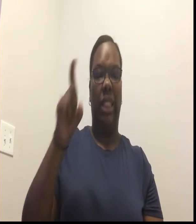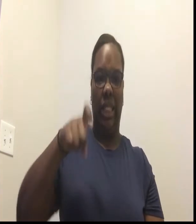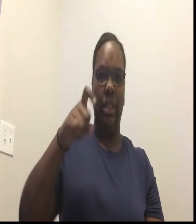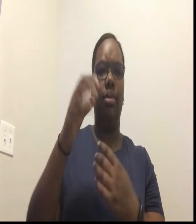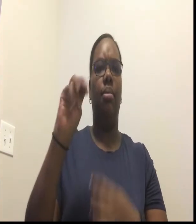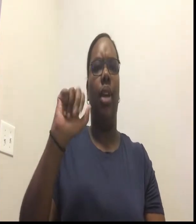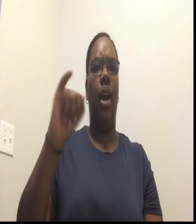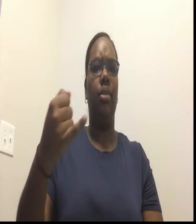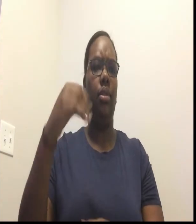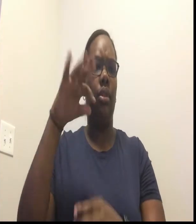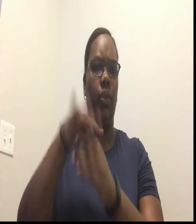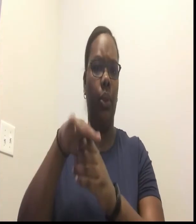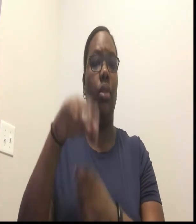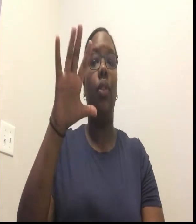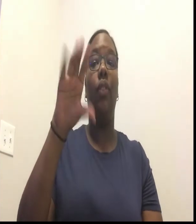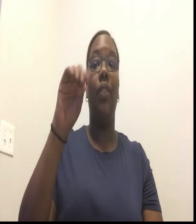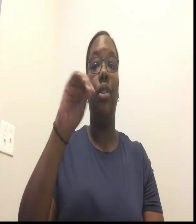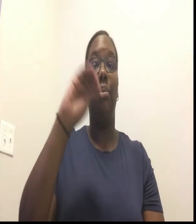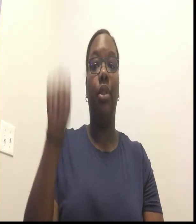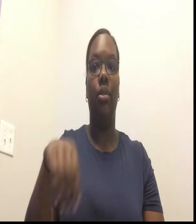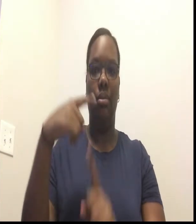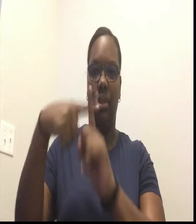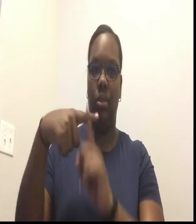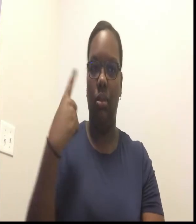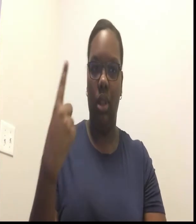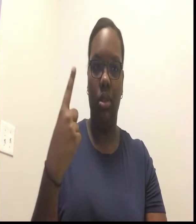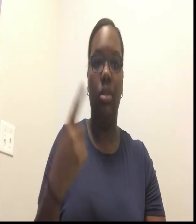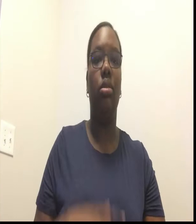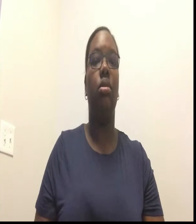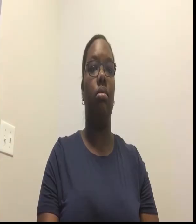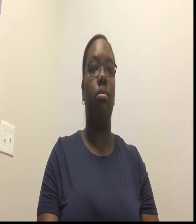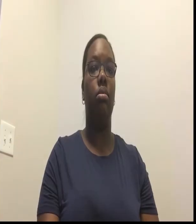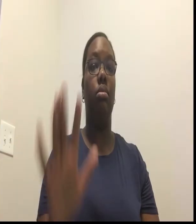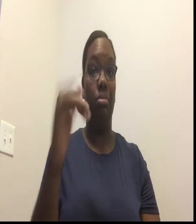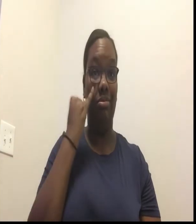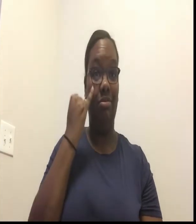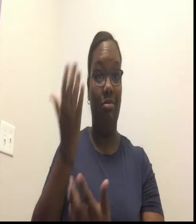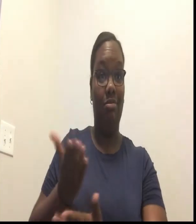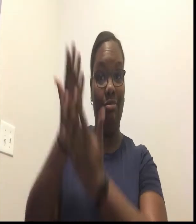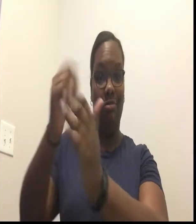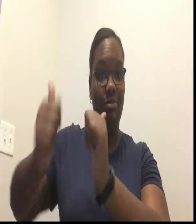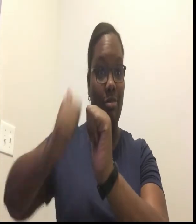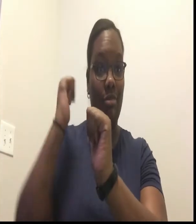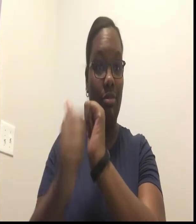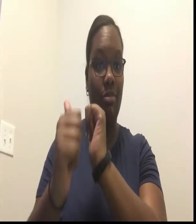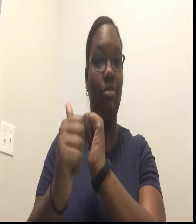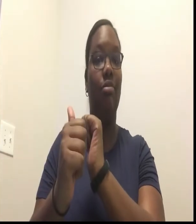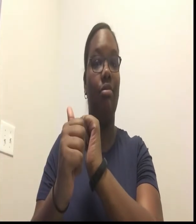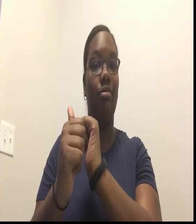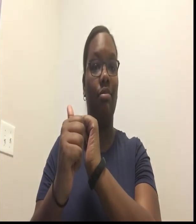majority vote - 50% plus one - and then if that motion passes